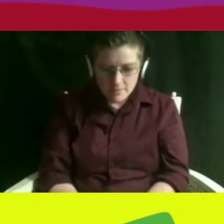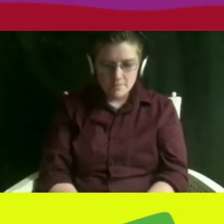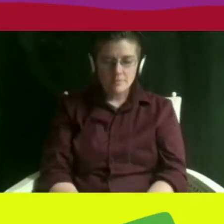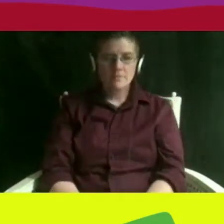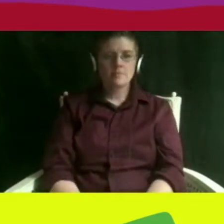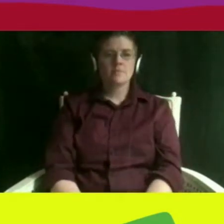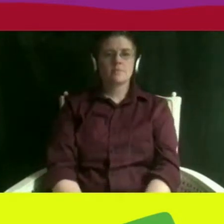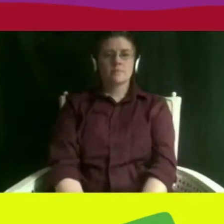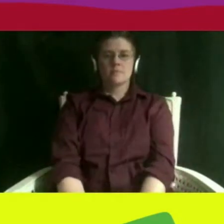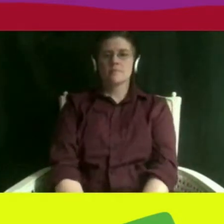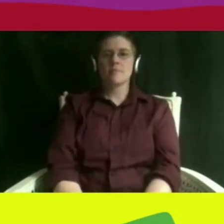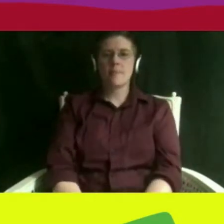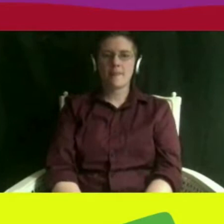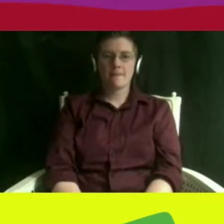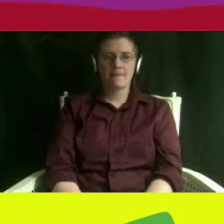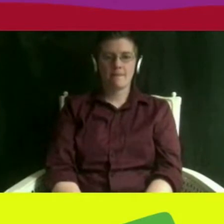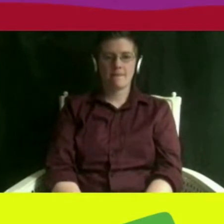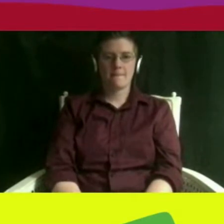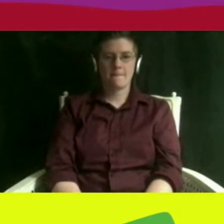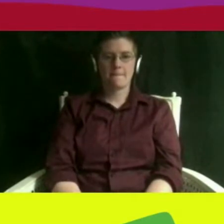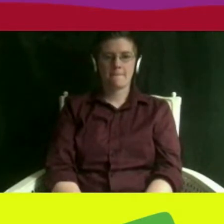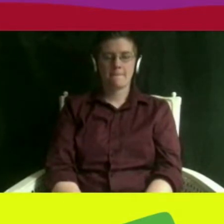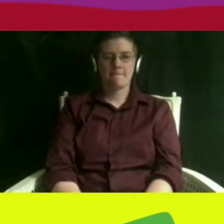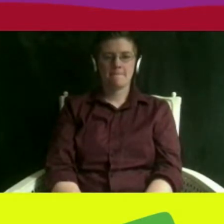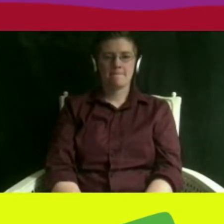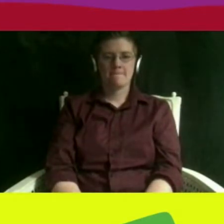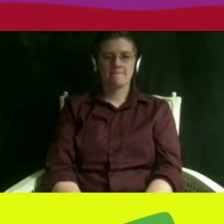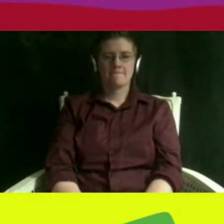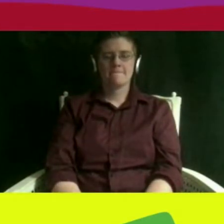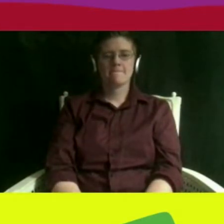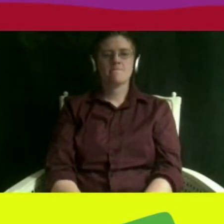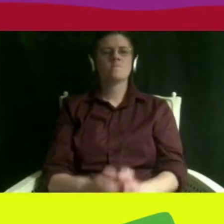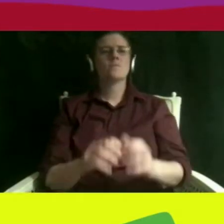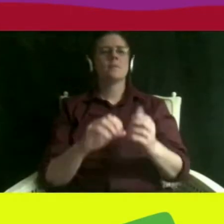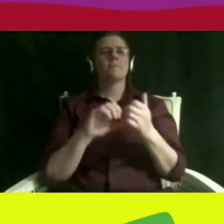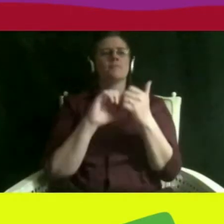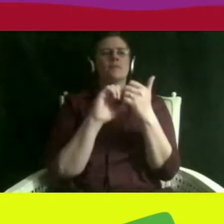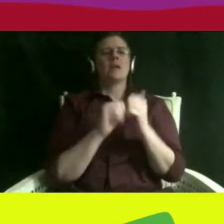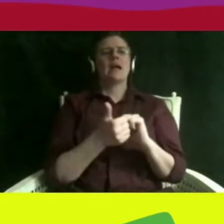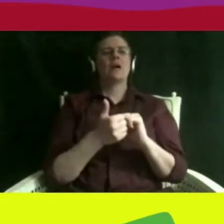oh here is one question how did religion affect your life after coming out